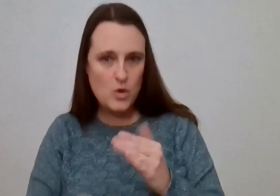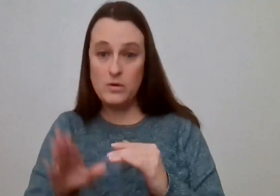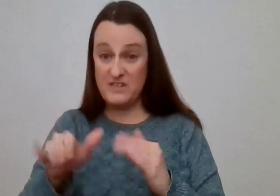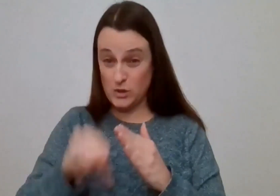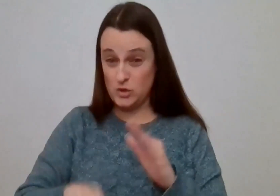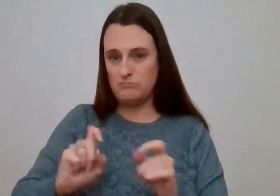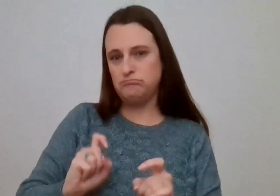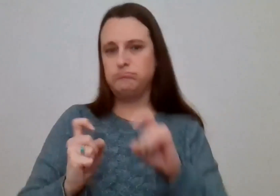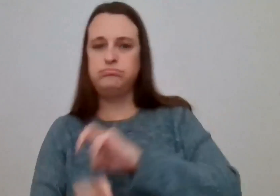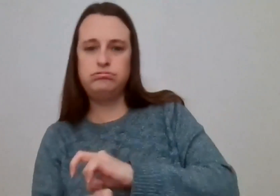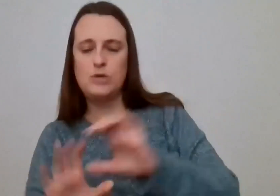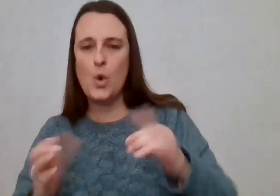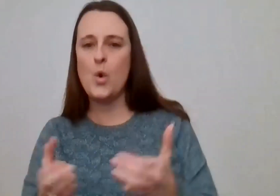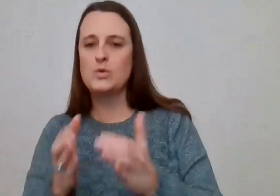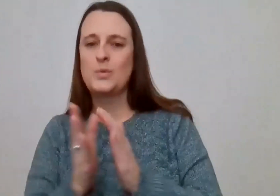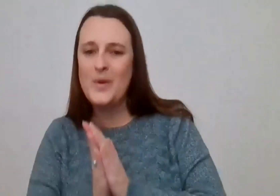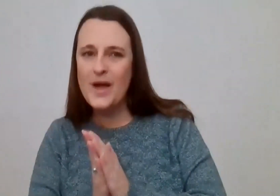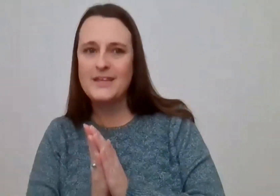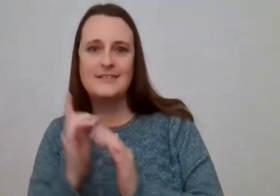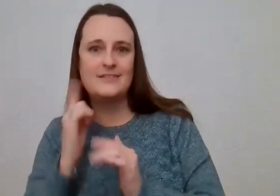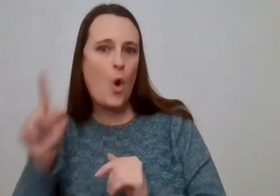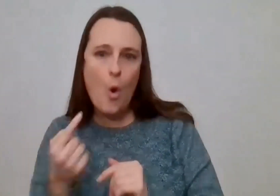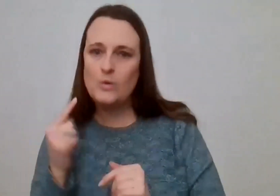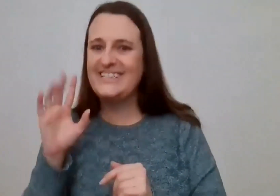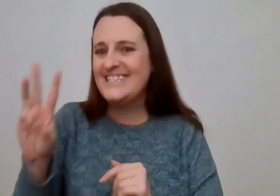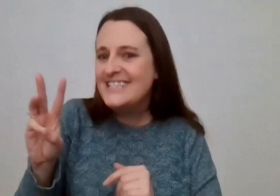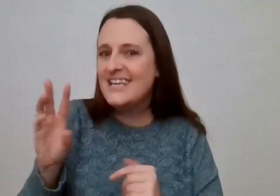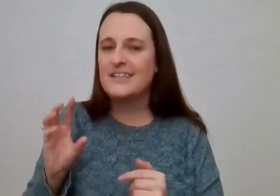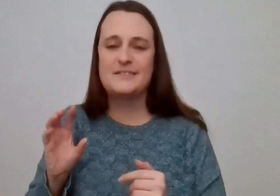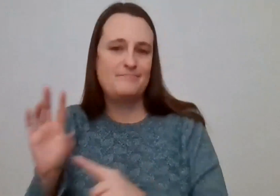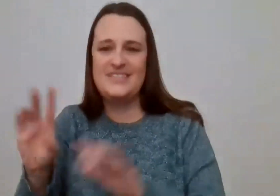the only the six or the seven so that we can fit in the excuse block that's being requested